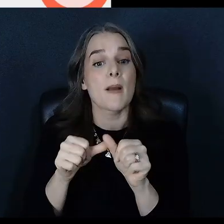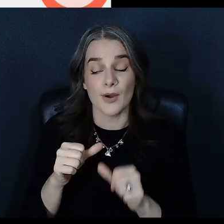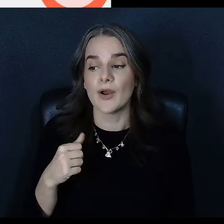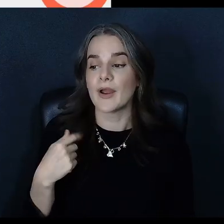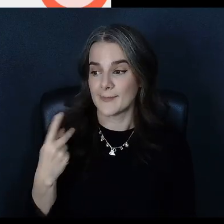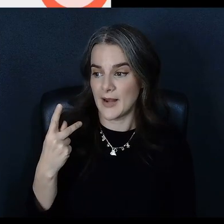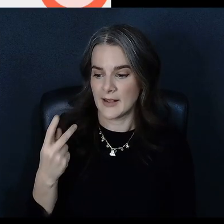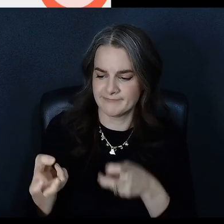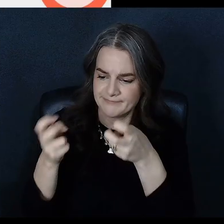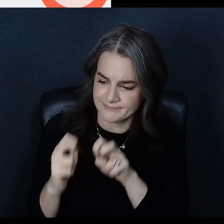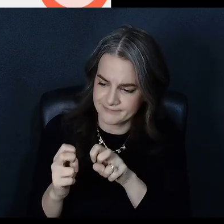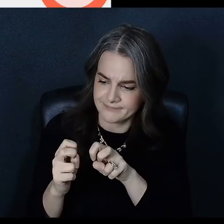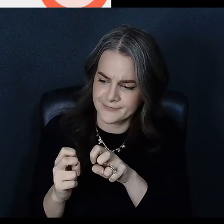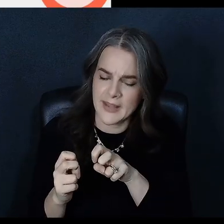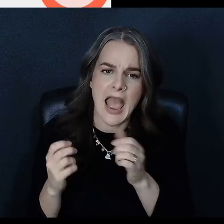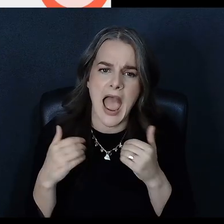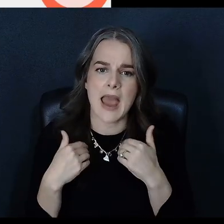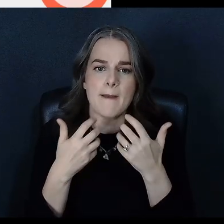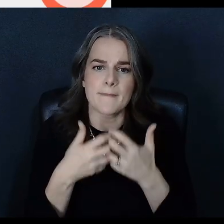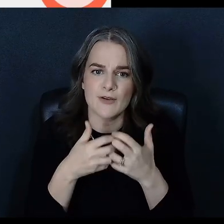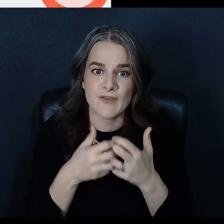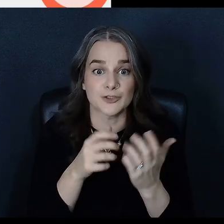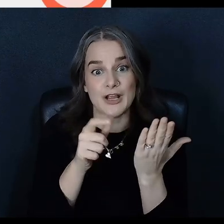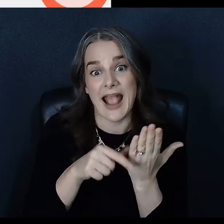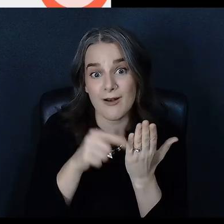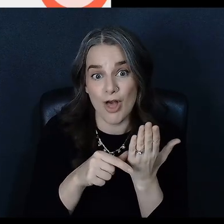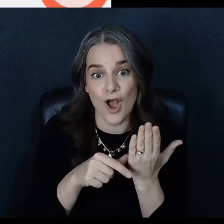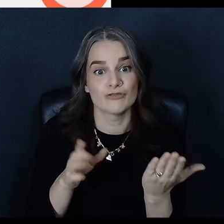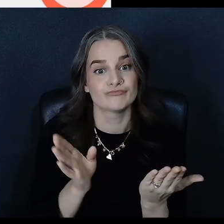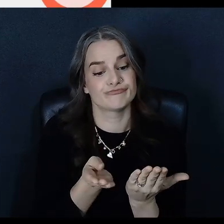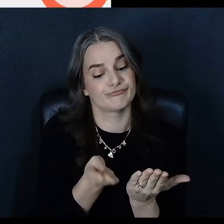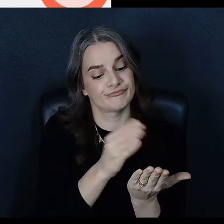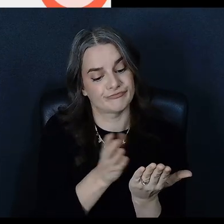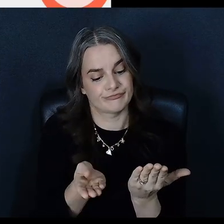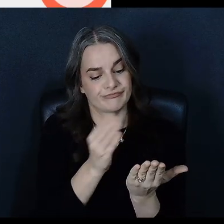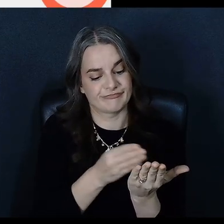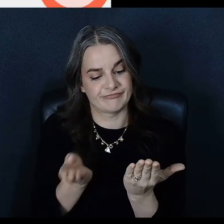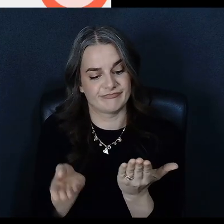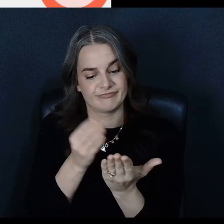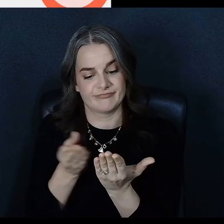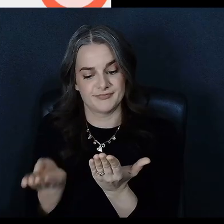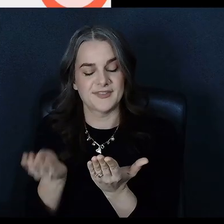And we found switches that they use in different manufacturing sites for machinery.